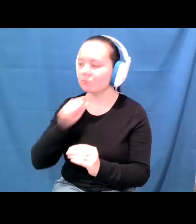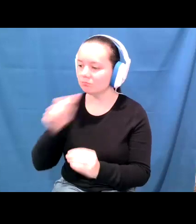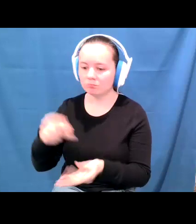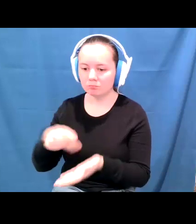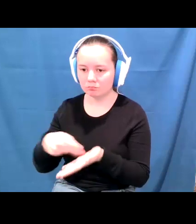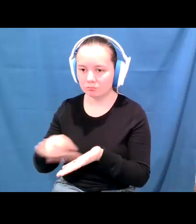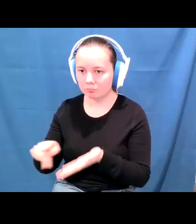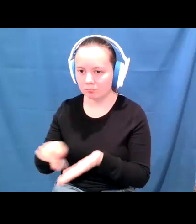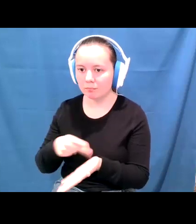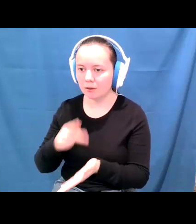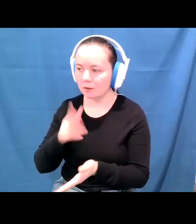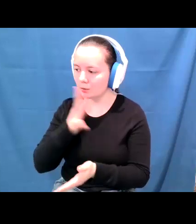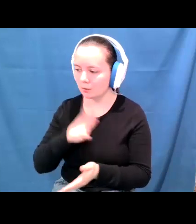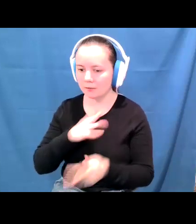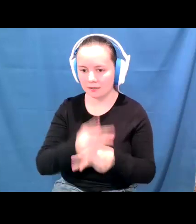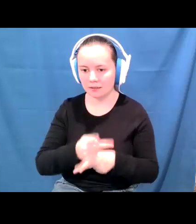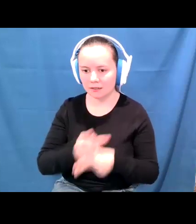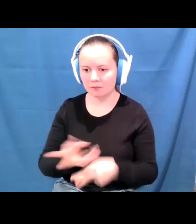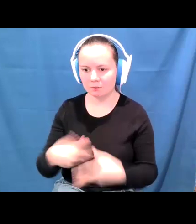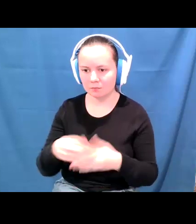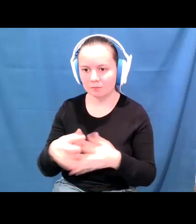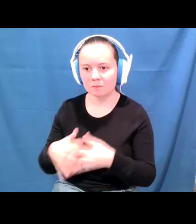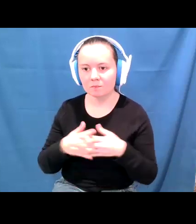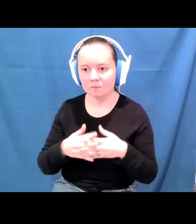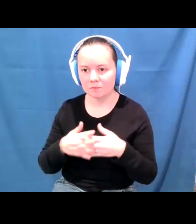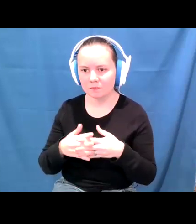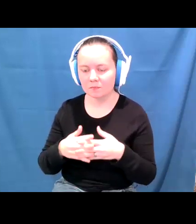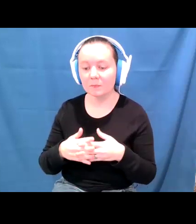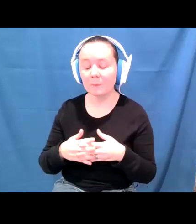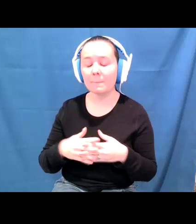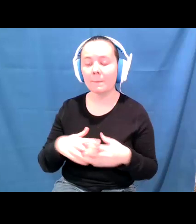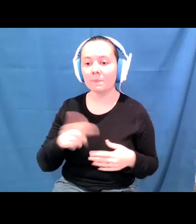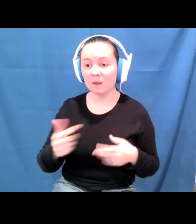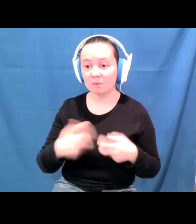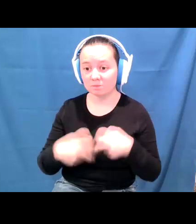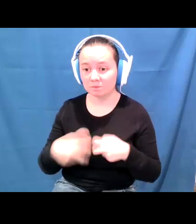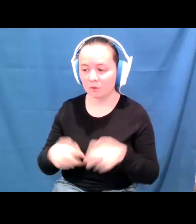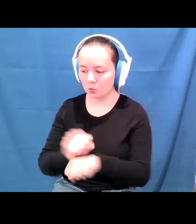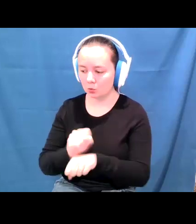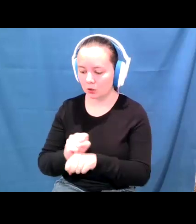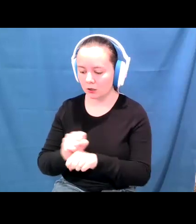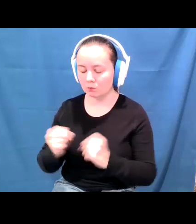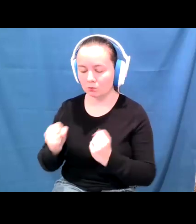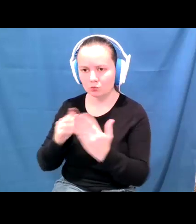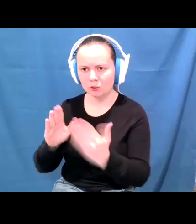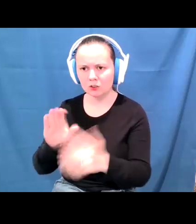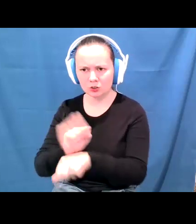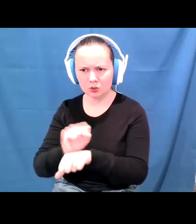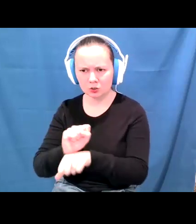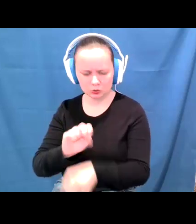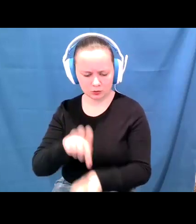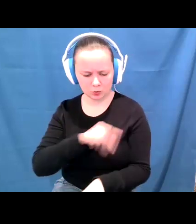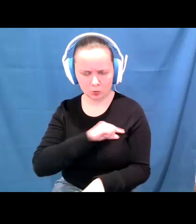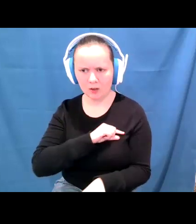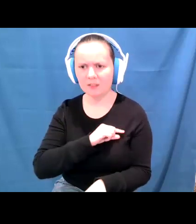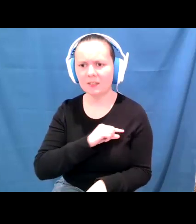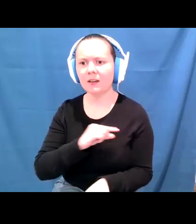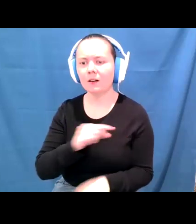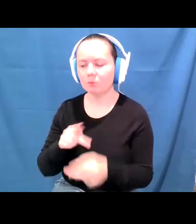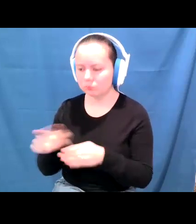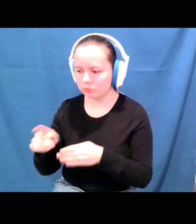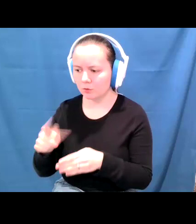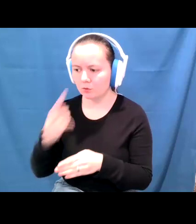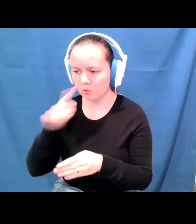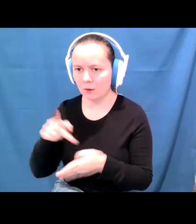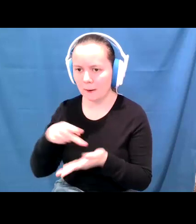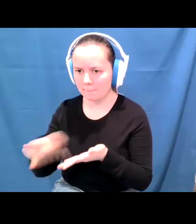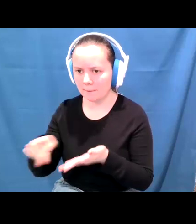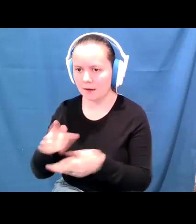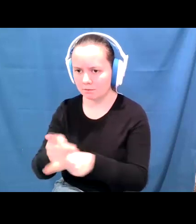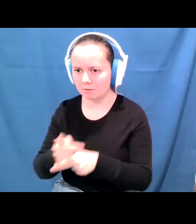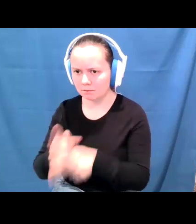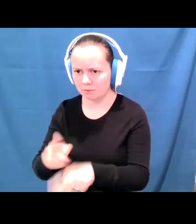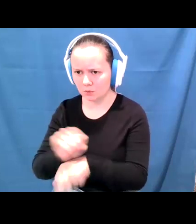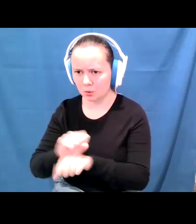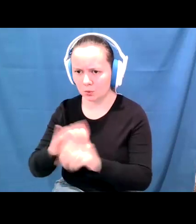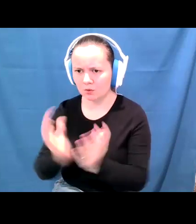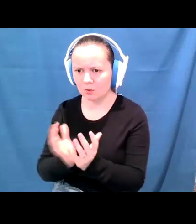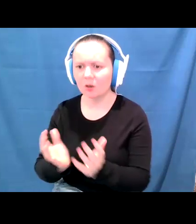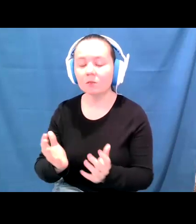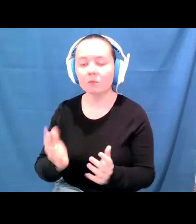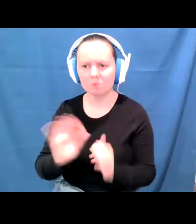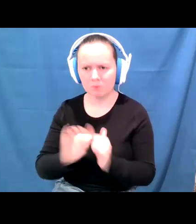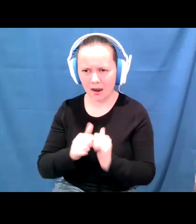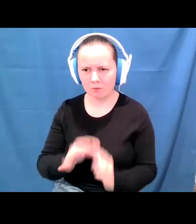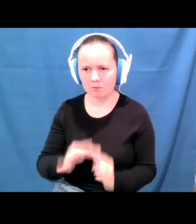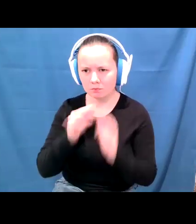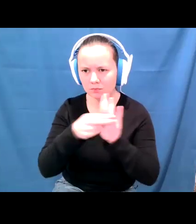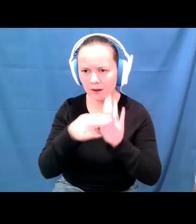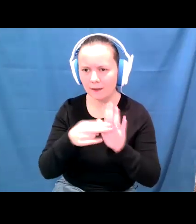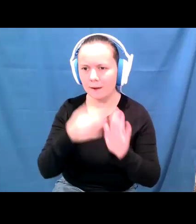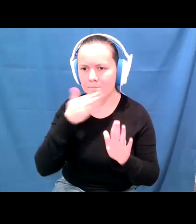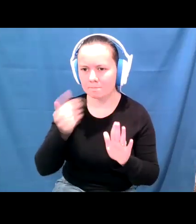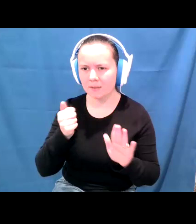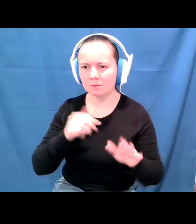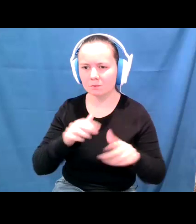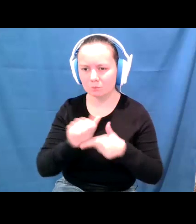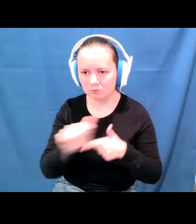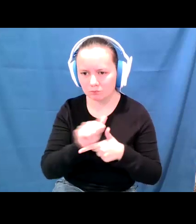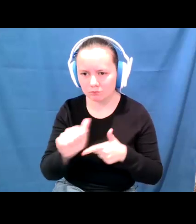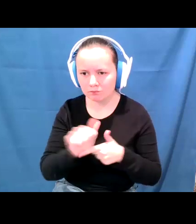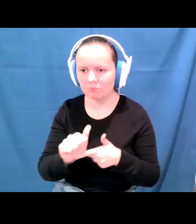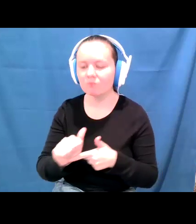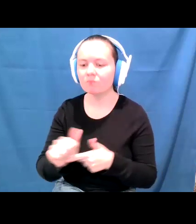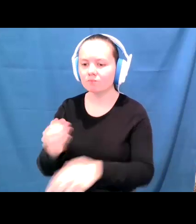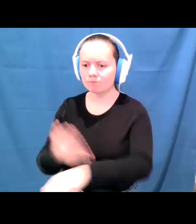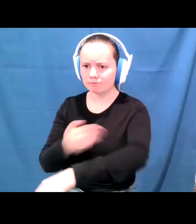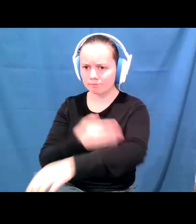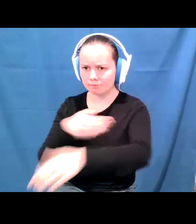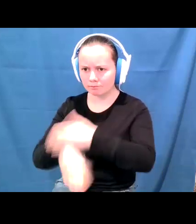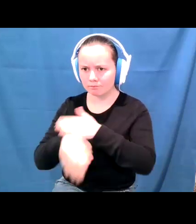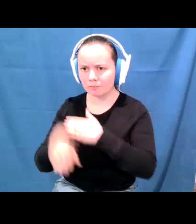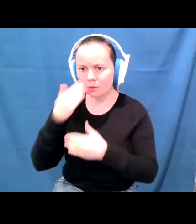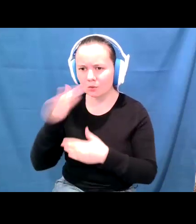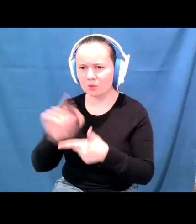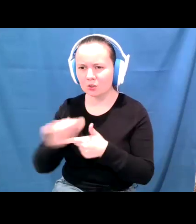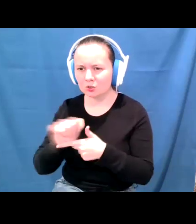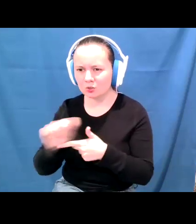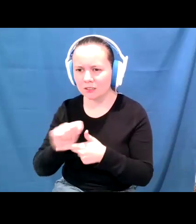As a result of these and other efforts we are working to address job quality and professionalization of the paid care workforce by highlighting state level best practices and promoting increased access to training, benefits, and union representation.